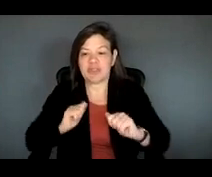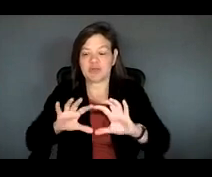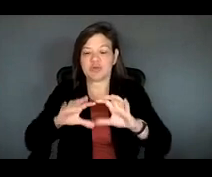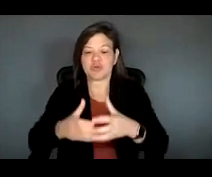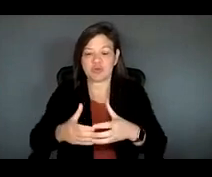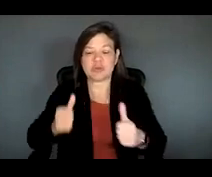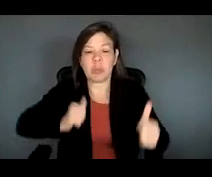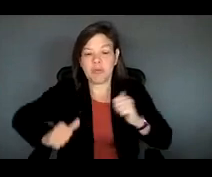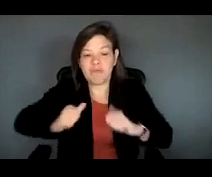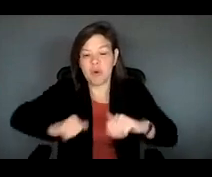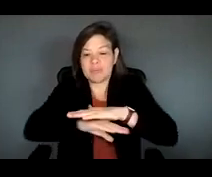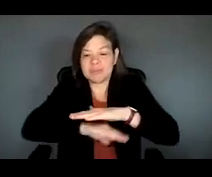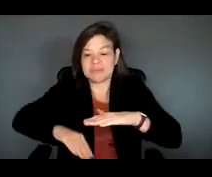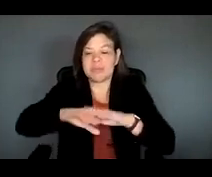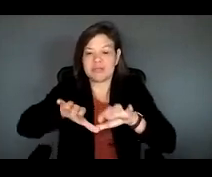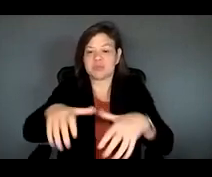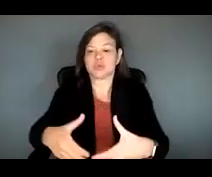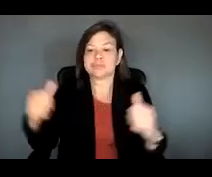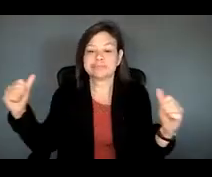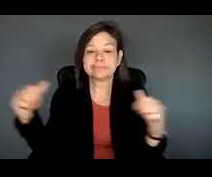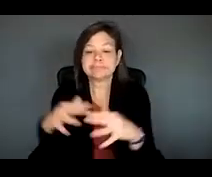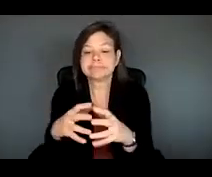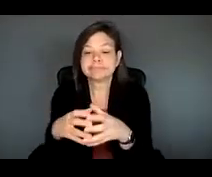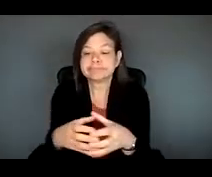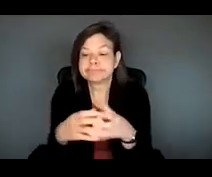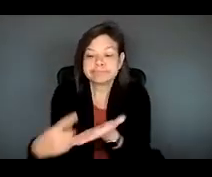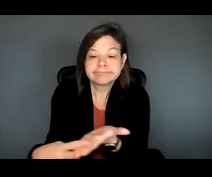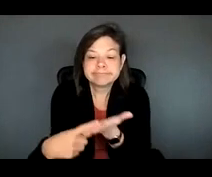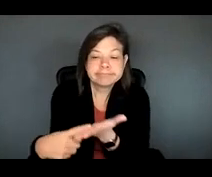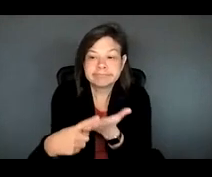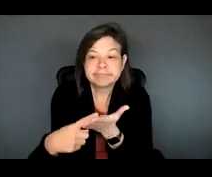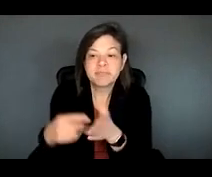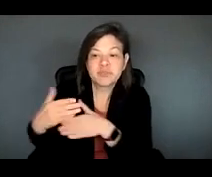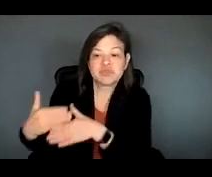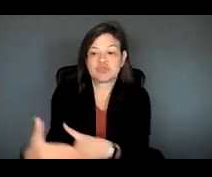organizations, getting together to share information,